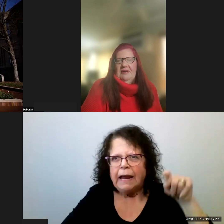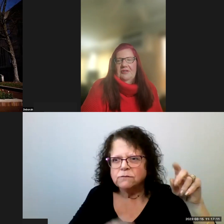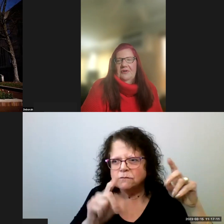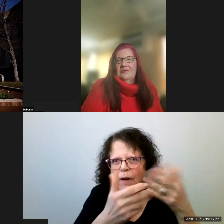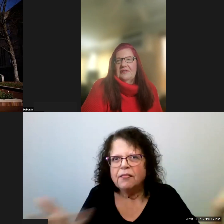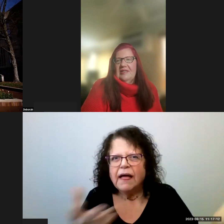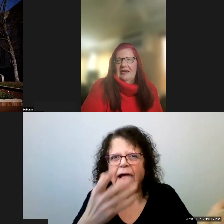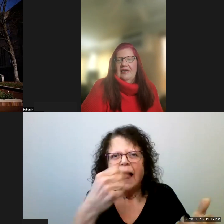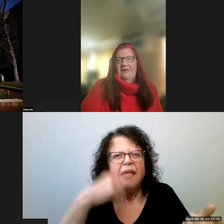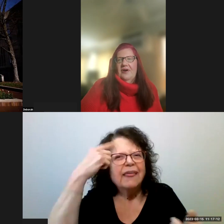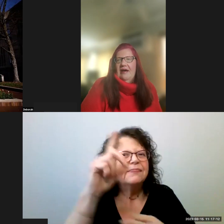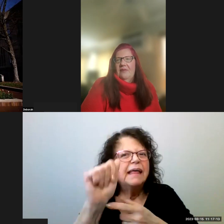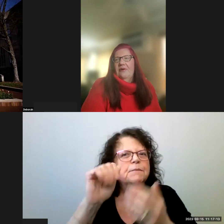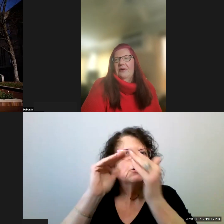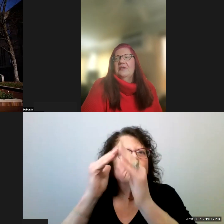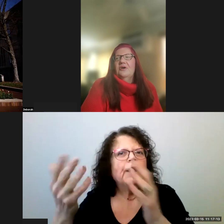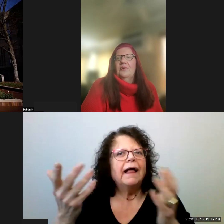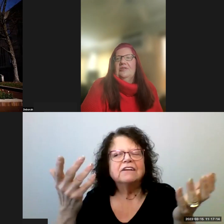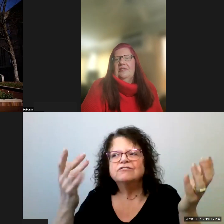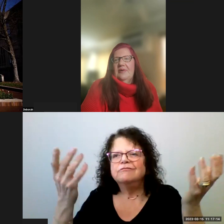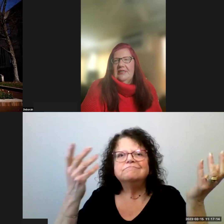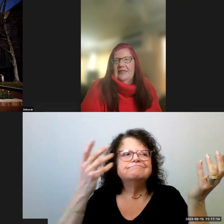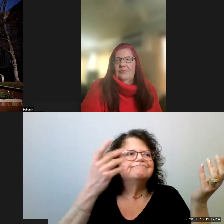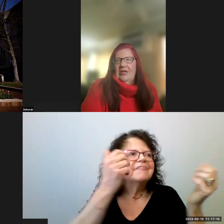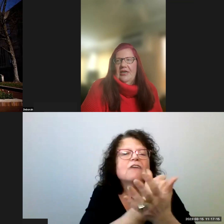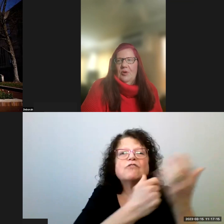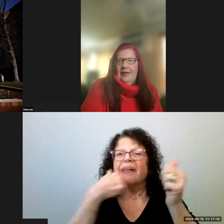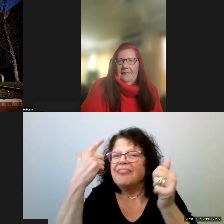concerns that they kind of forgot about what does this mean to the disability community?